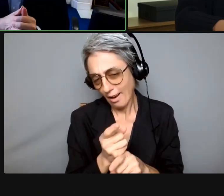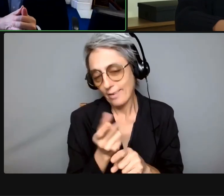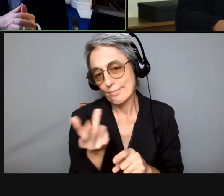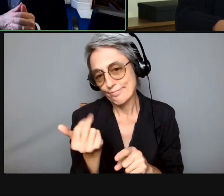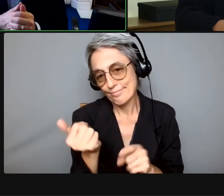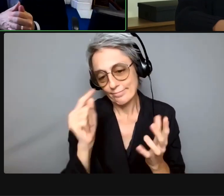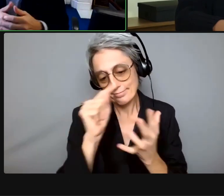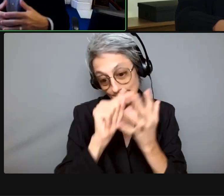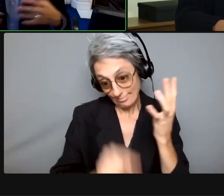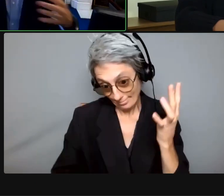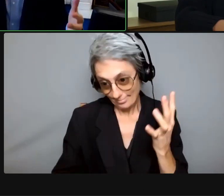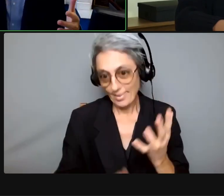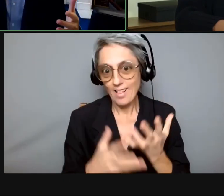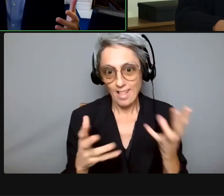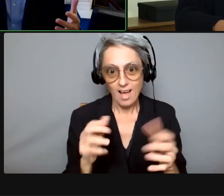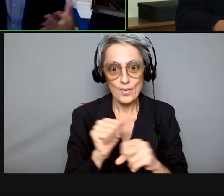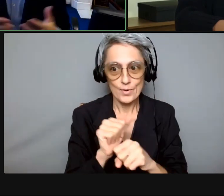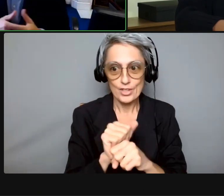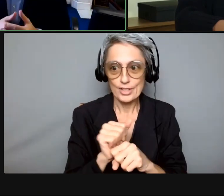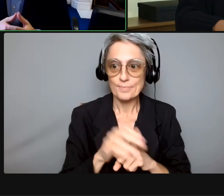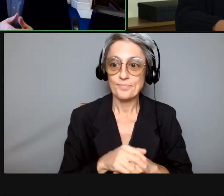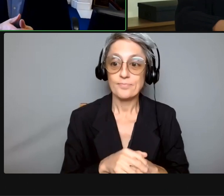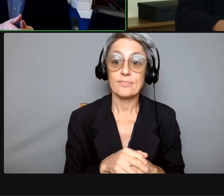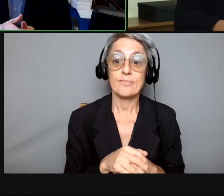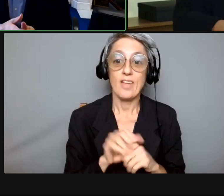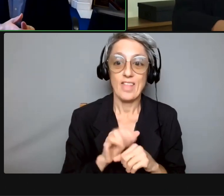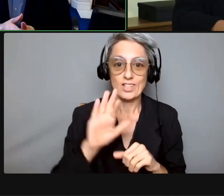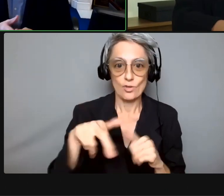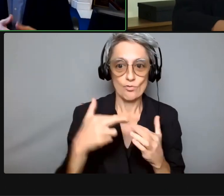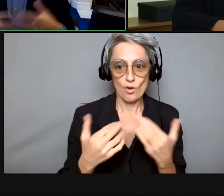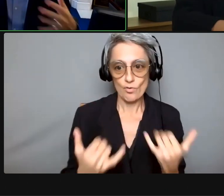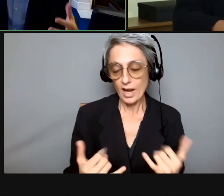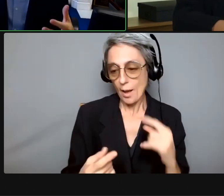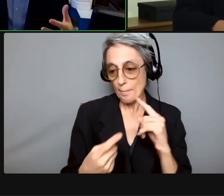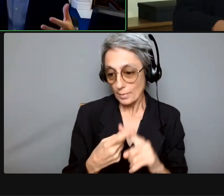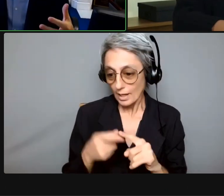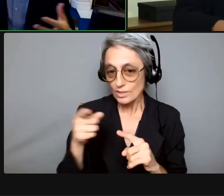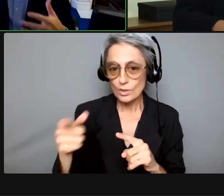and your current role, not to mention the role that you play inside the federal government